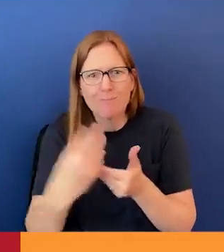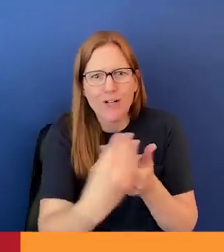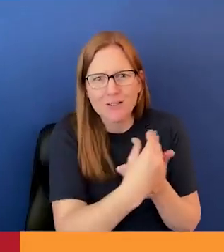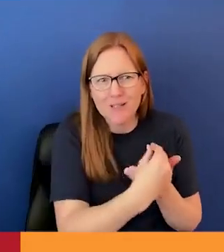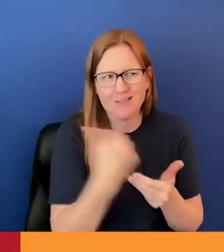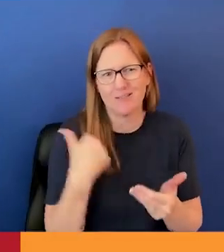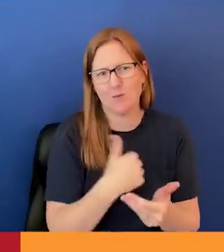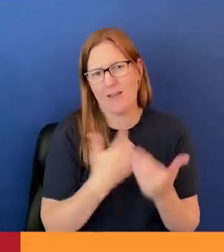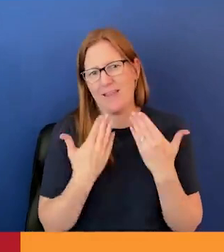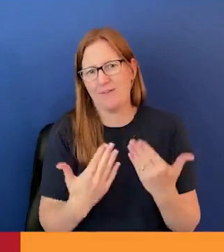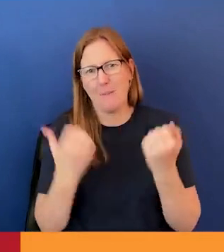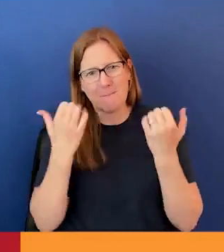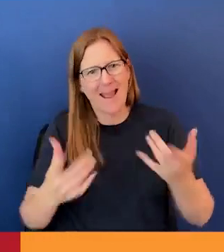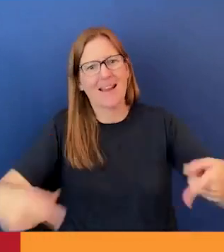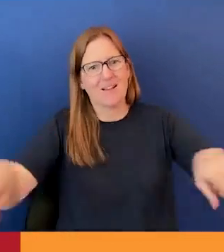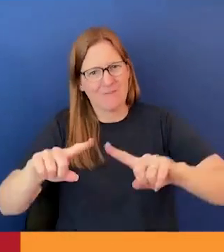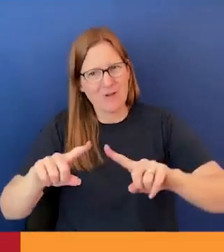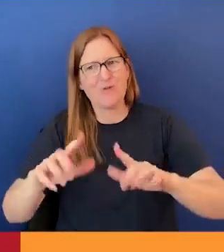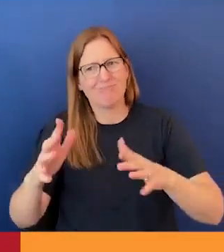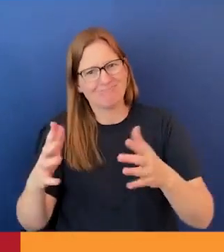that, so many of you have taken the time to participate today.